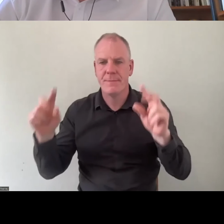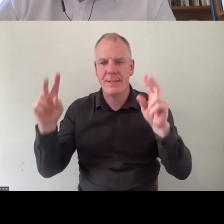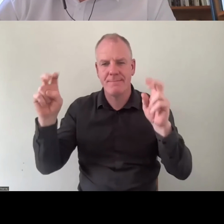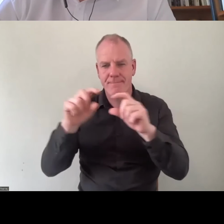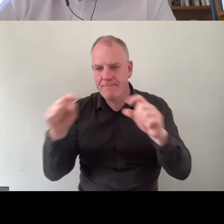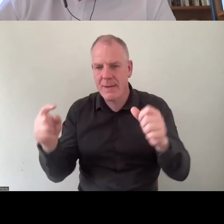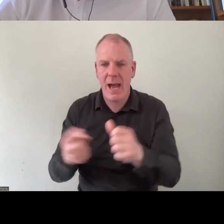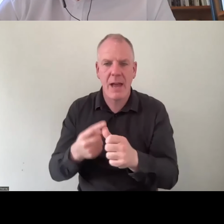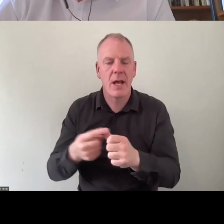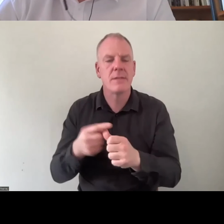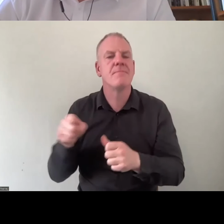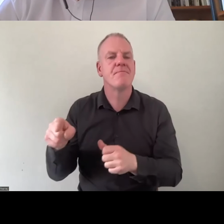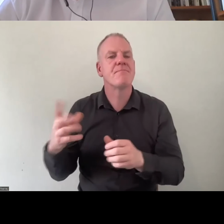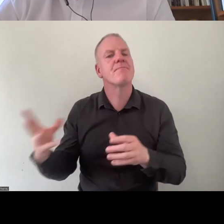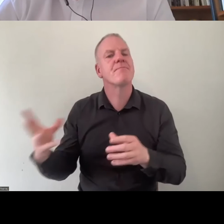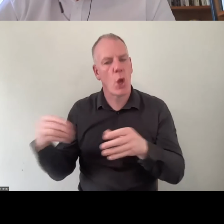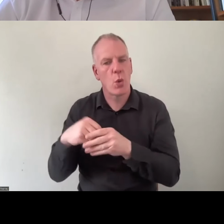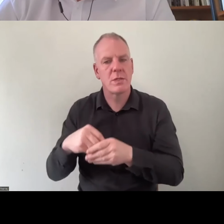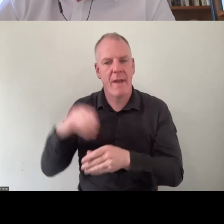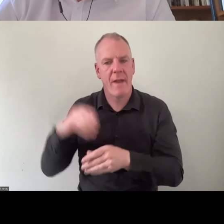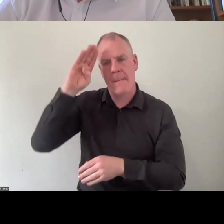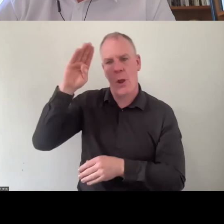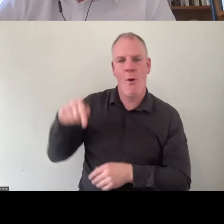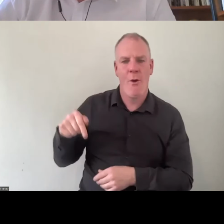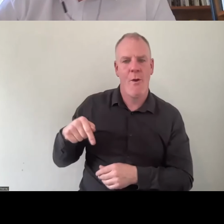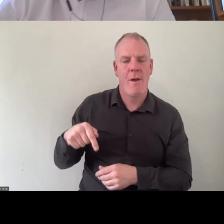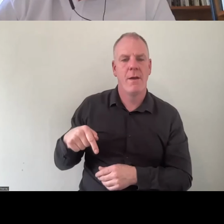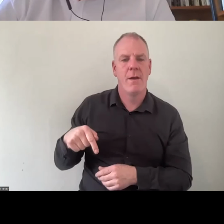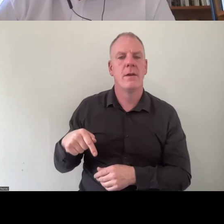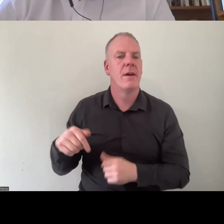to say that we're an inclusive employer in the area of equality and so on.